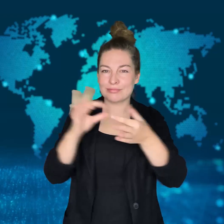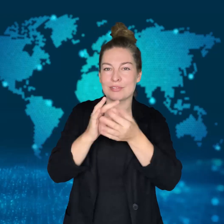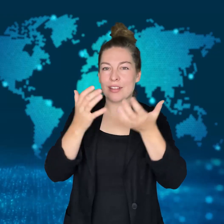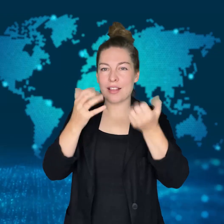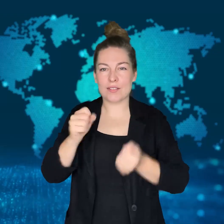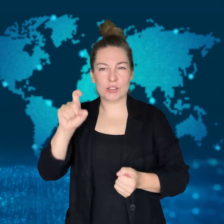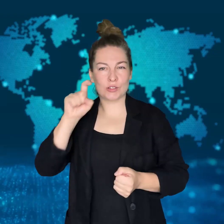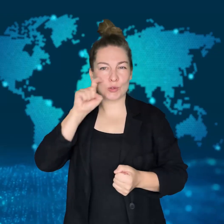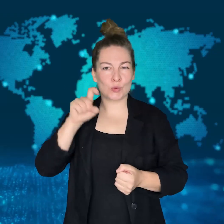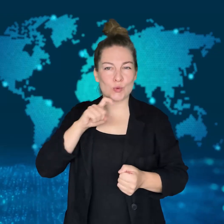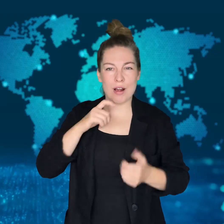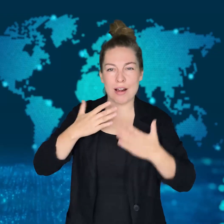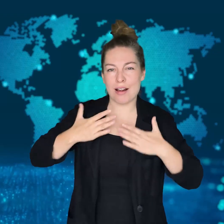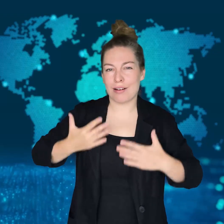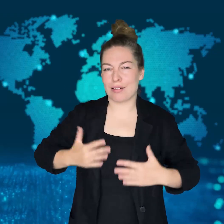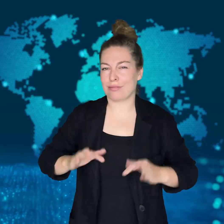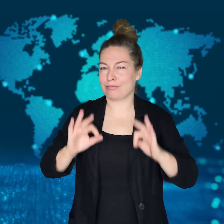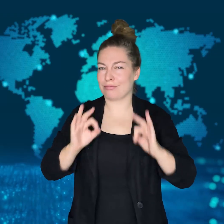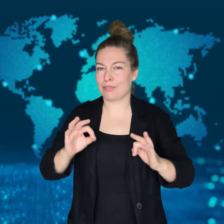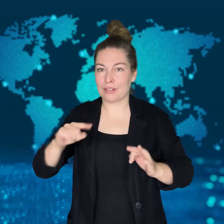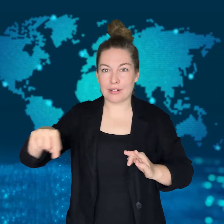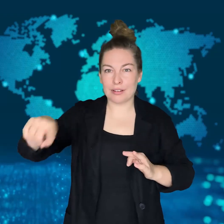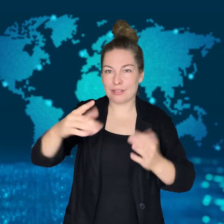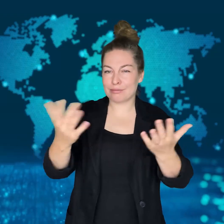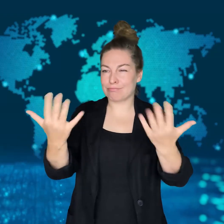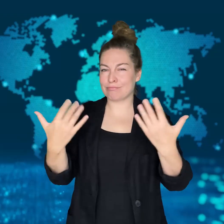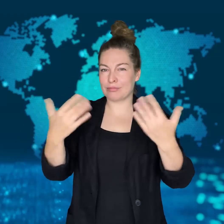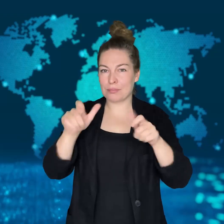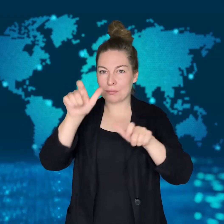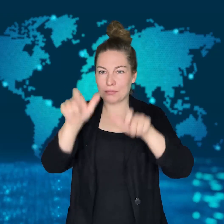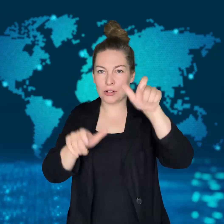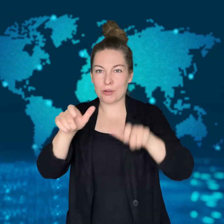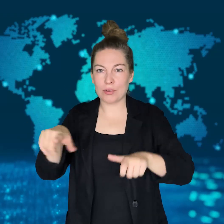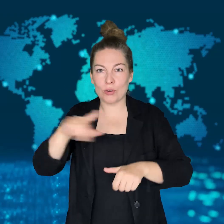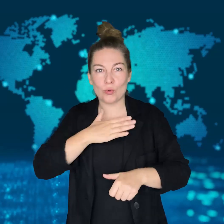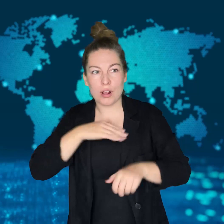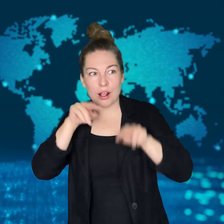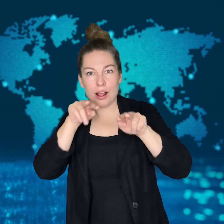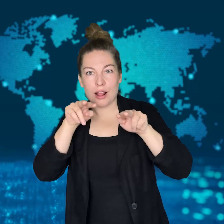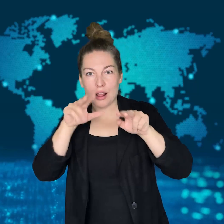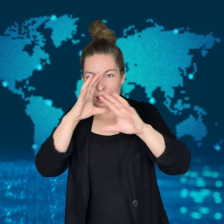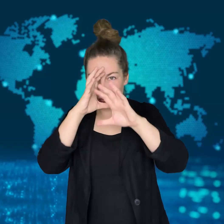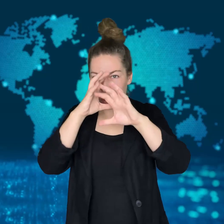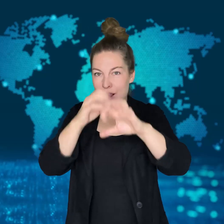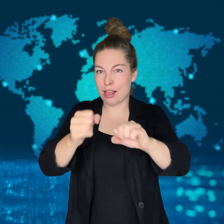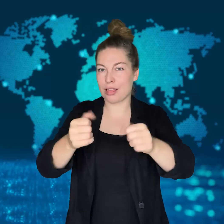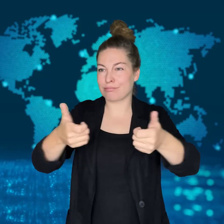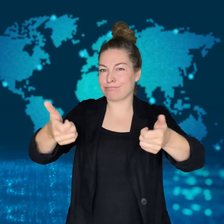Mike Jeffries, the CEO, has been responsible for that transformation.